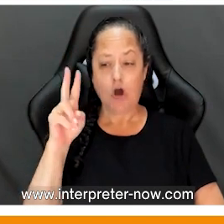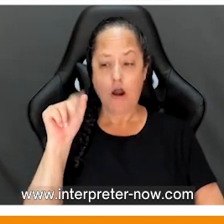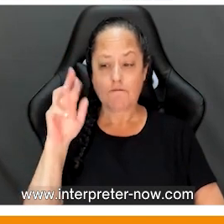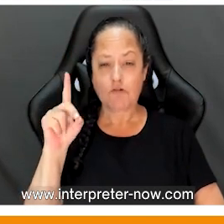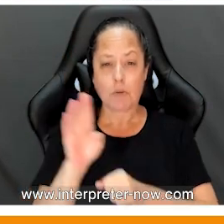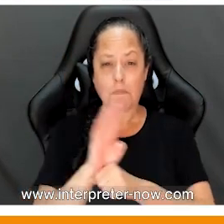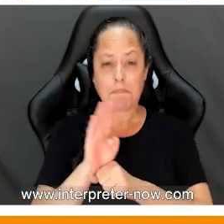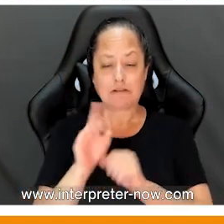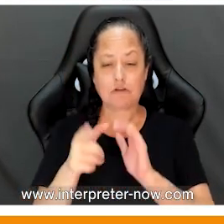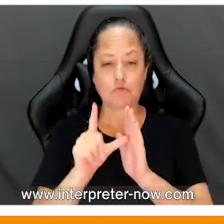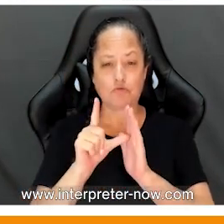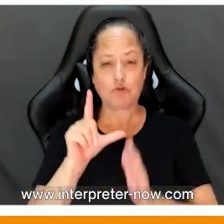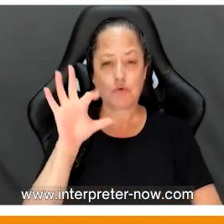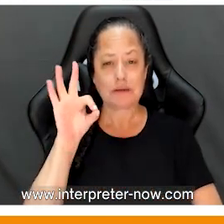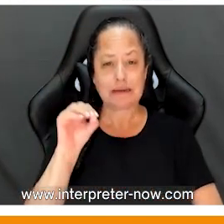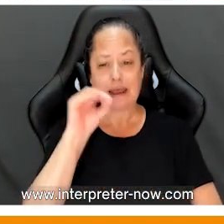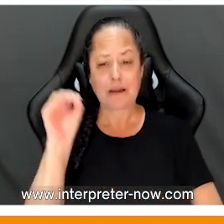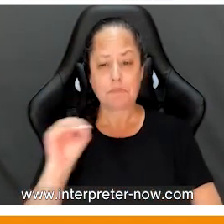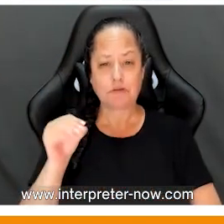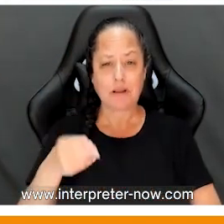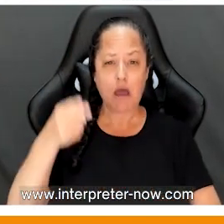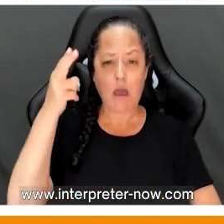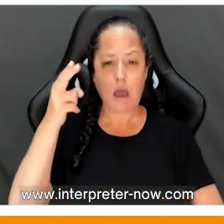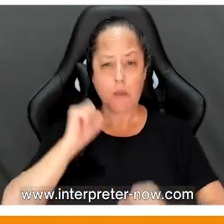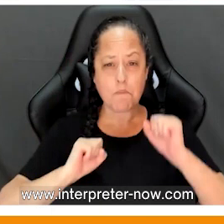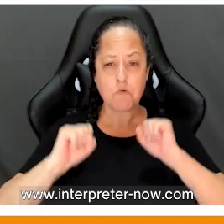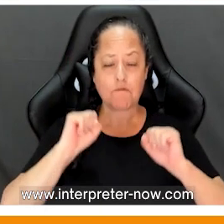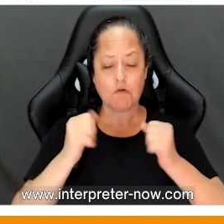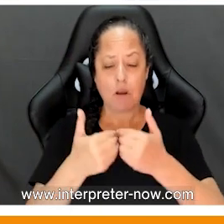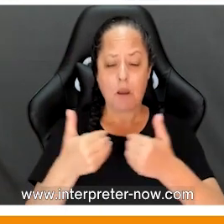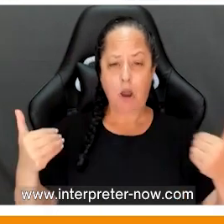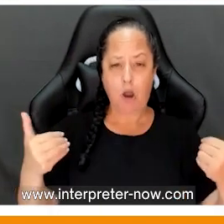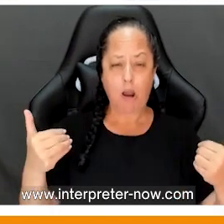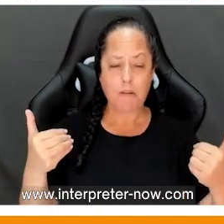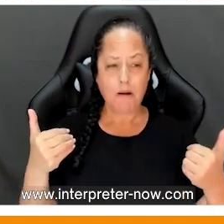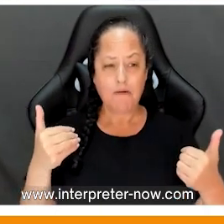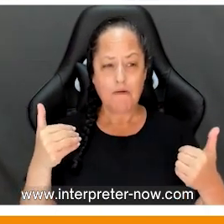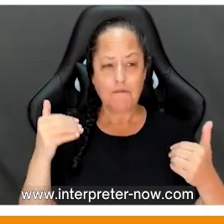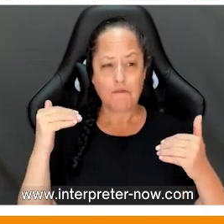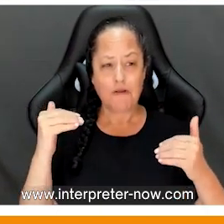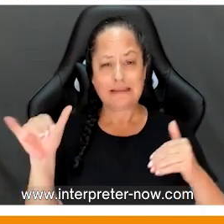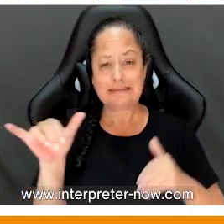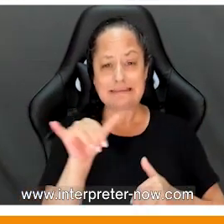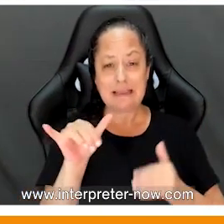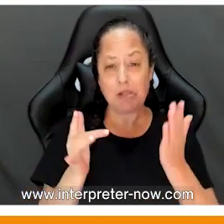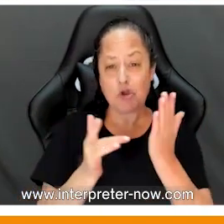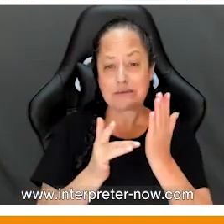apart from their peers with similar technical experience is emotional intelligence, which is crazy.